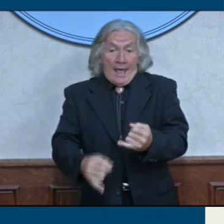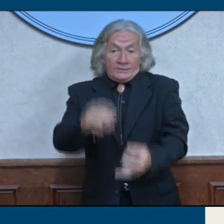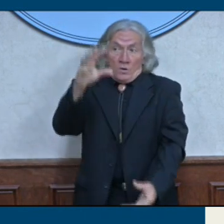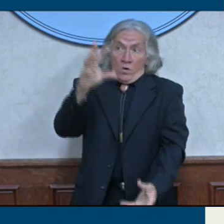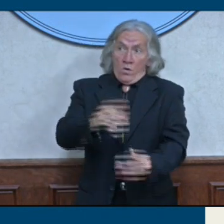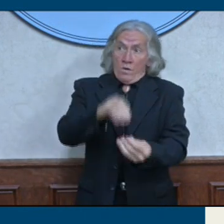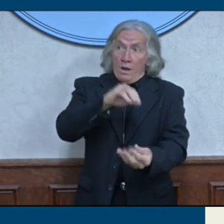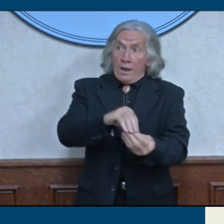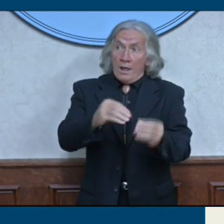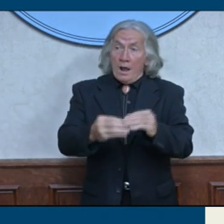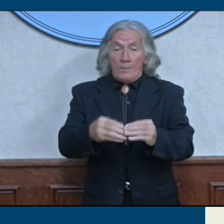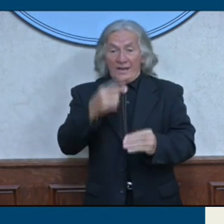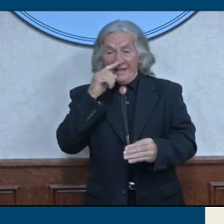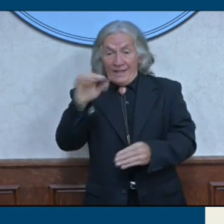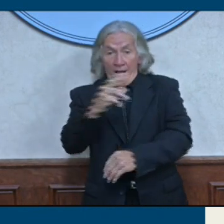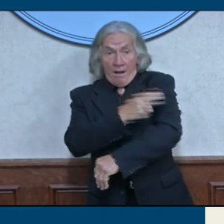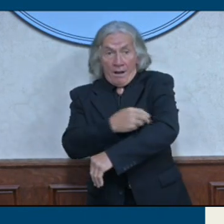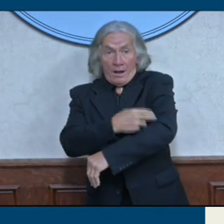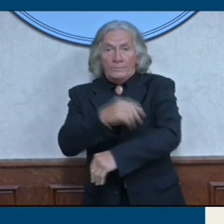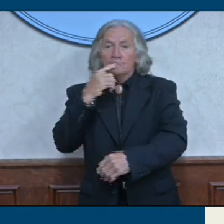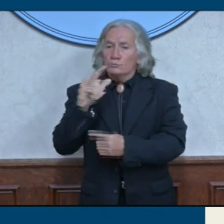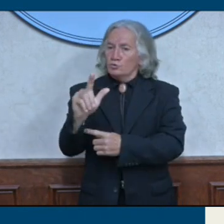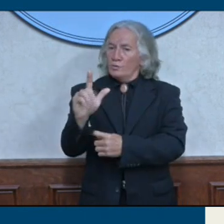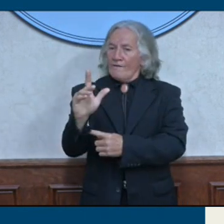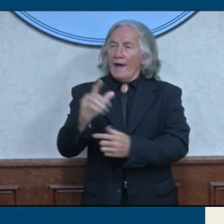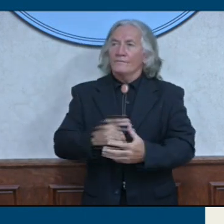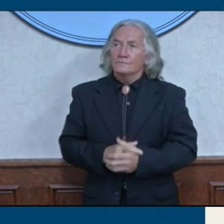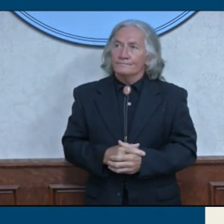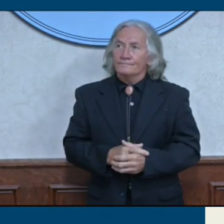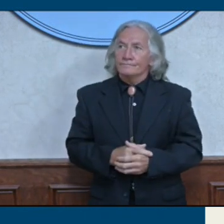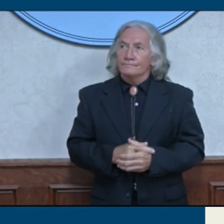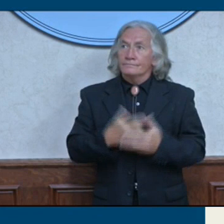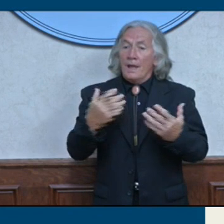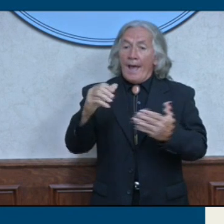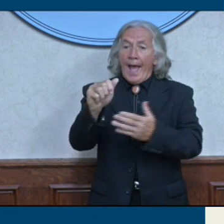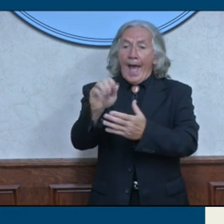CAN SURGE INTO ABOUT ANOTHER 260 BEDS IF THEY NEEDED TO AND